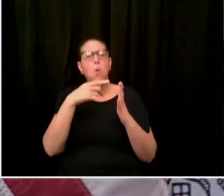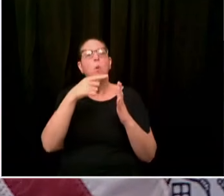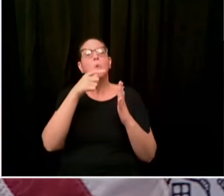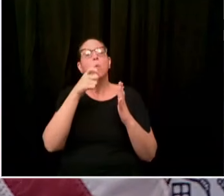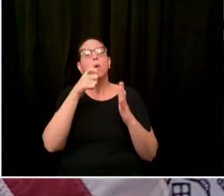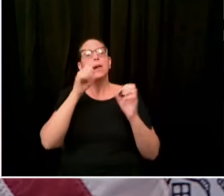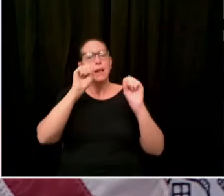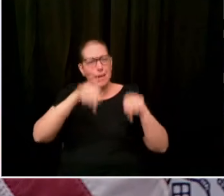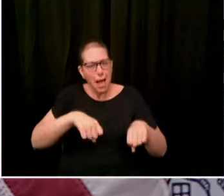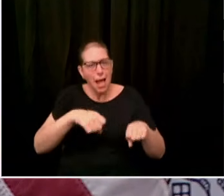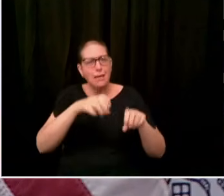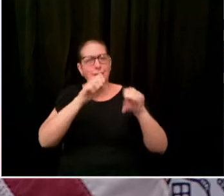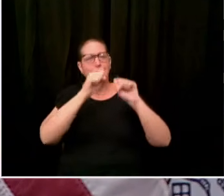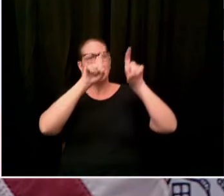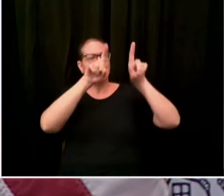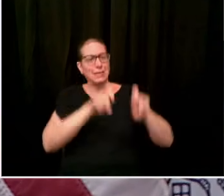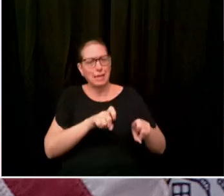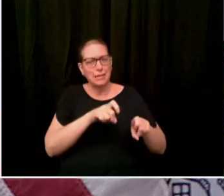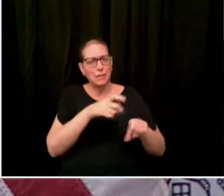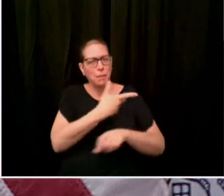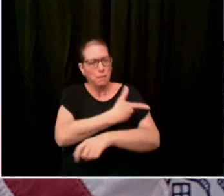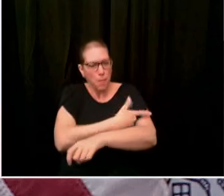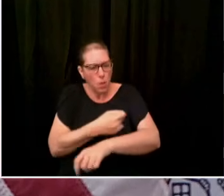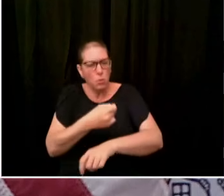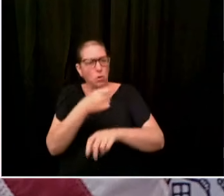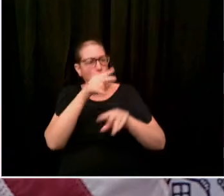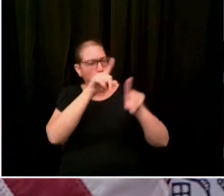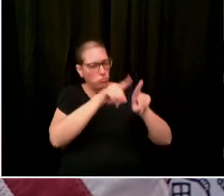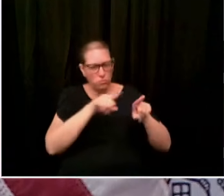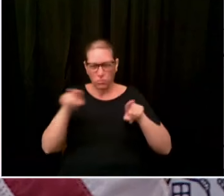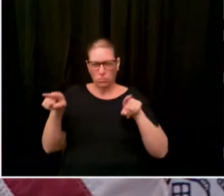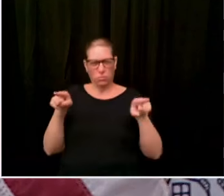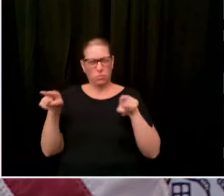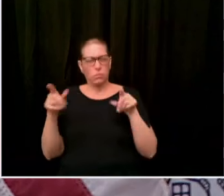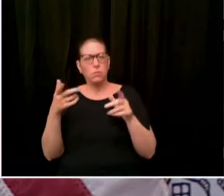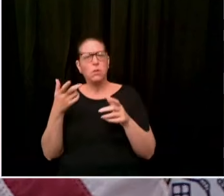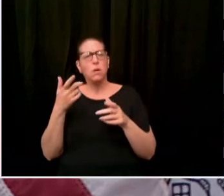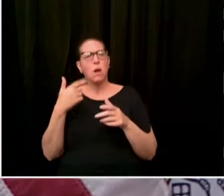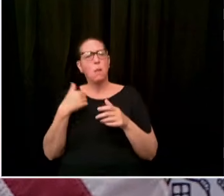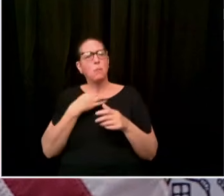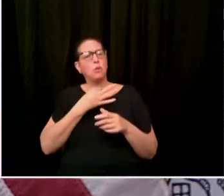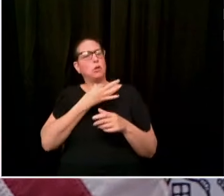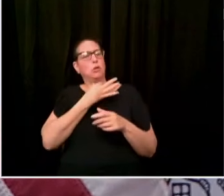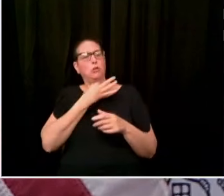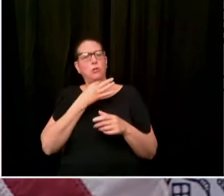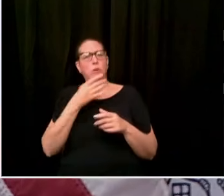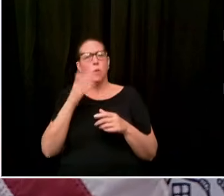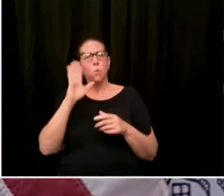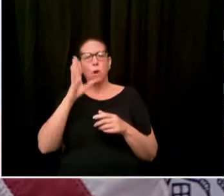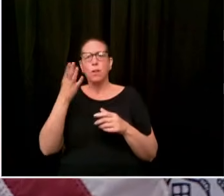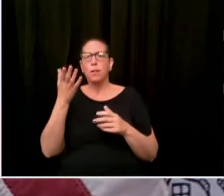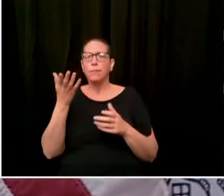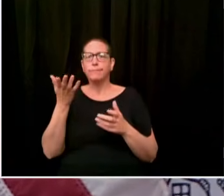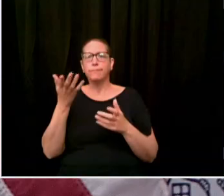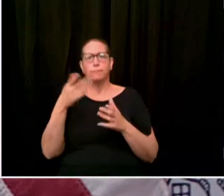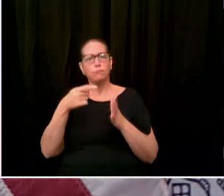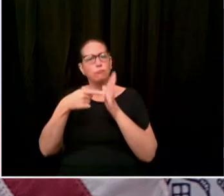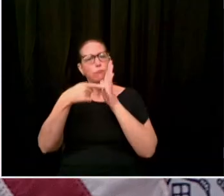EVER HAVING BEEN SYMPTOMATIC OR BEEN IN TOUCH WITH ANYONE WHO'S POSITIVE? AND MR. MAYOR, AS WE APPROACH THE